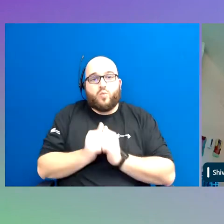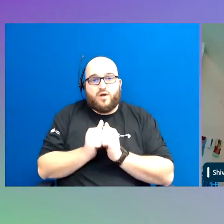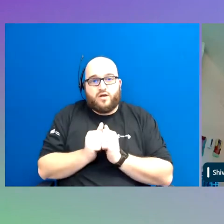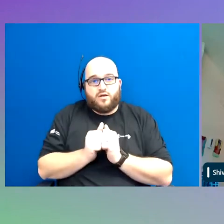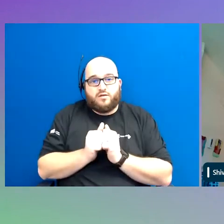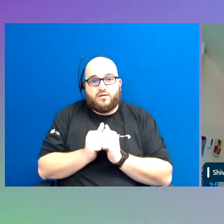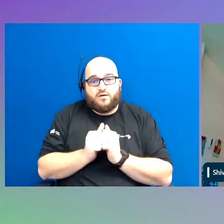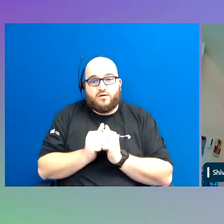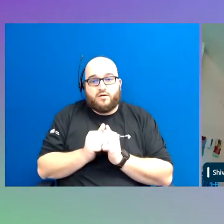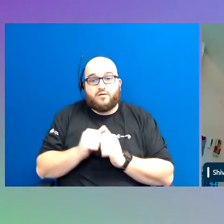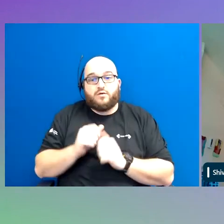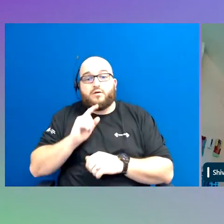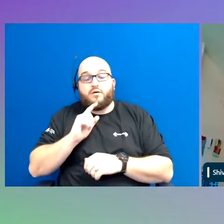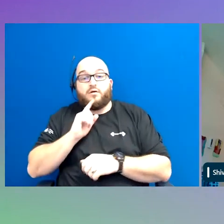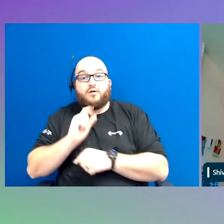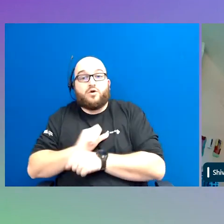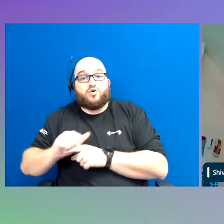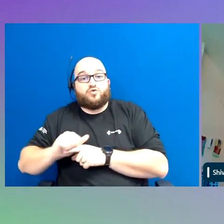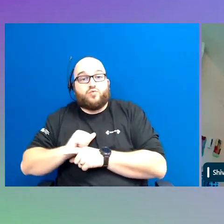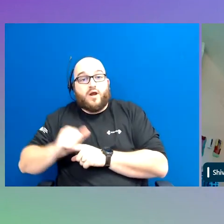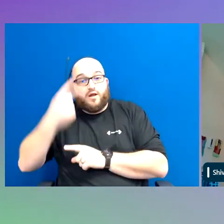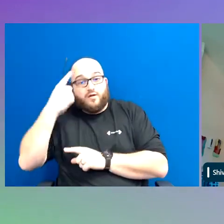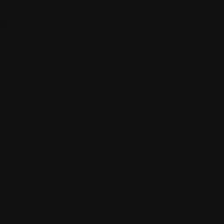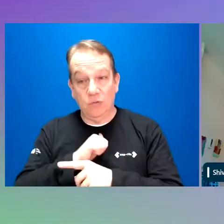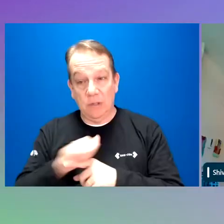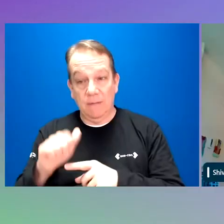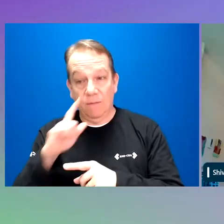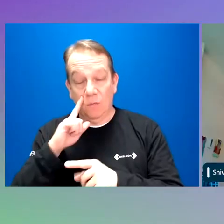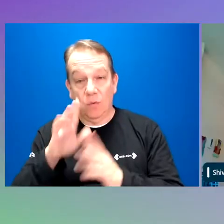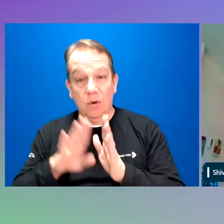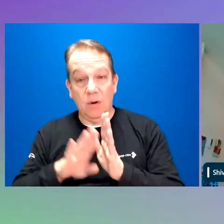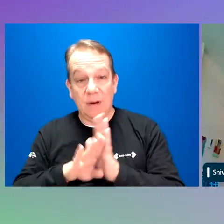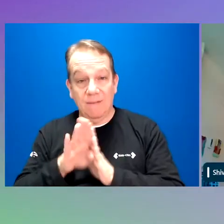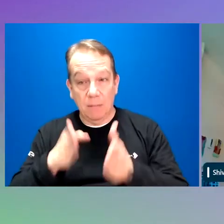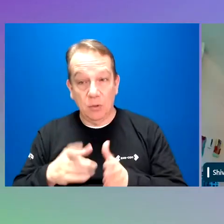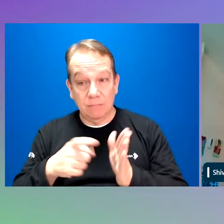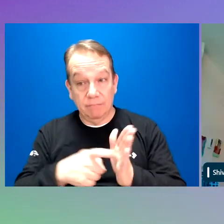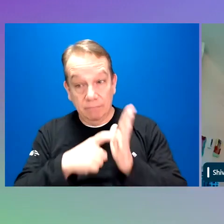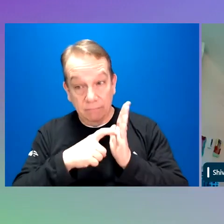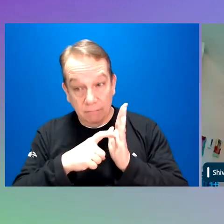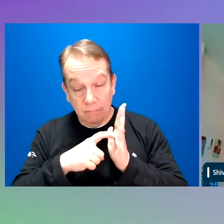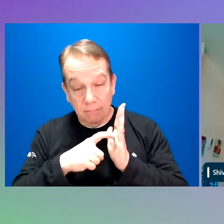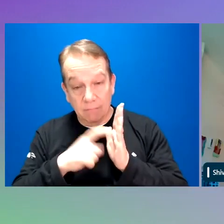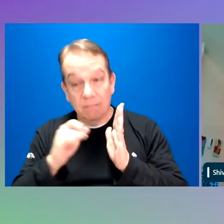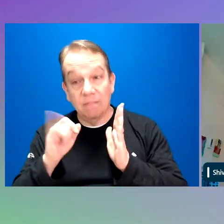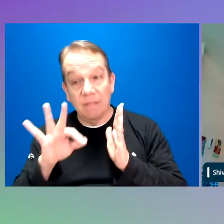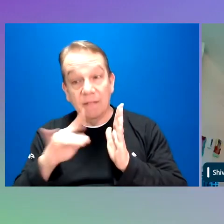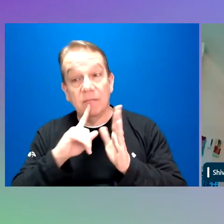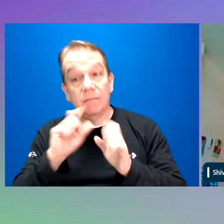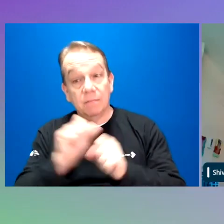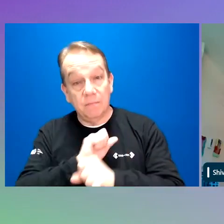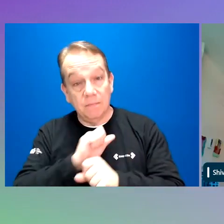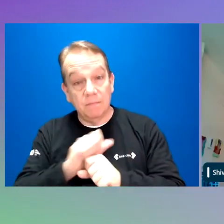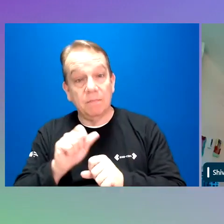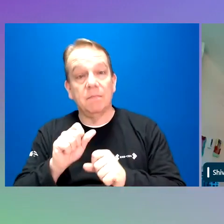training for developers mandate free and if so, how do you track